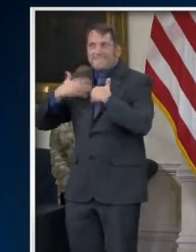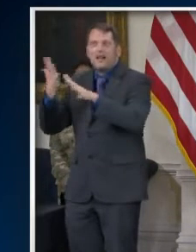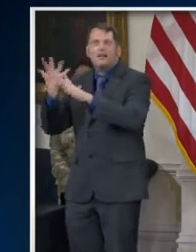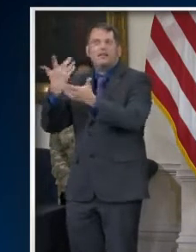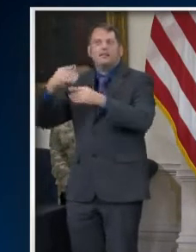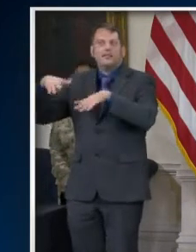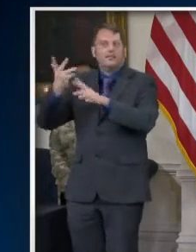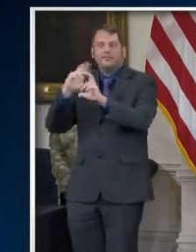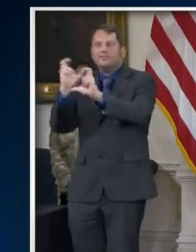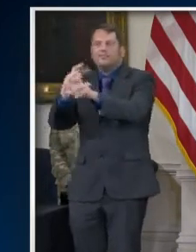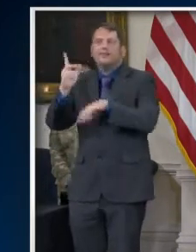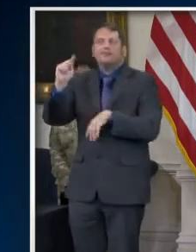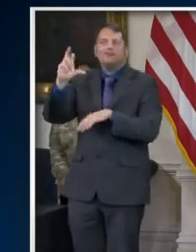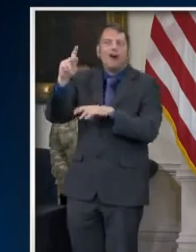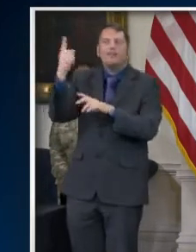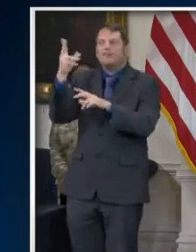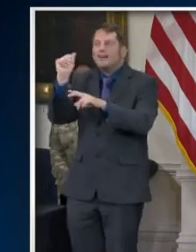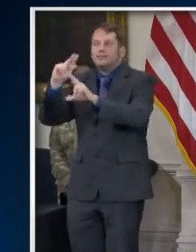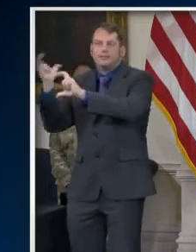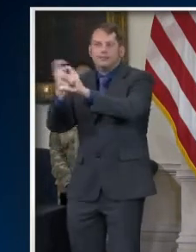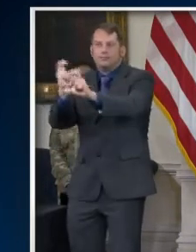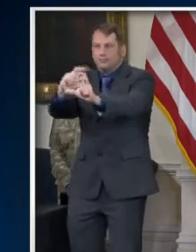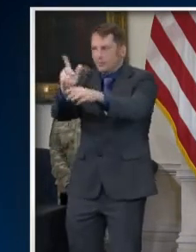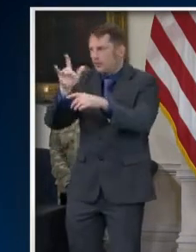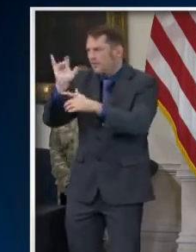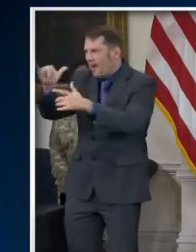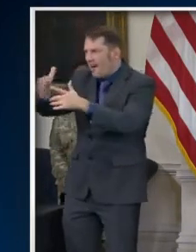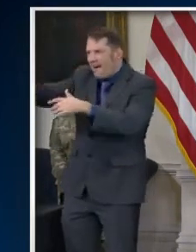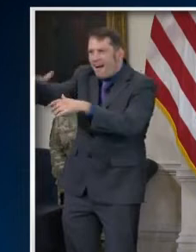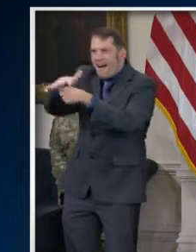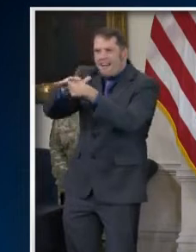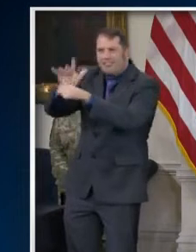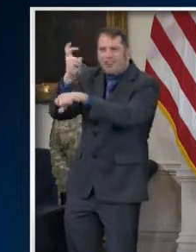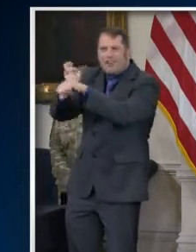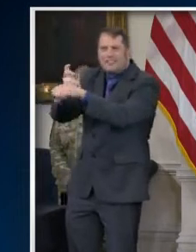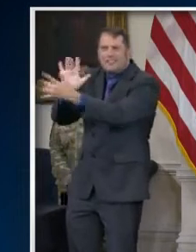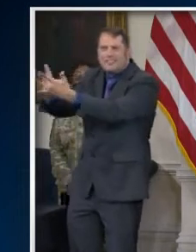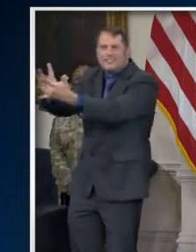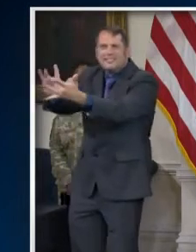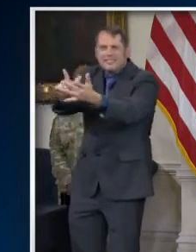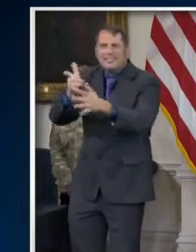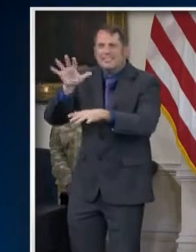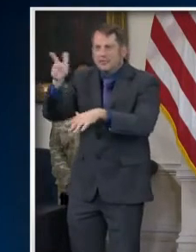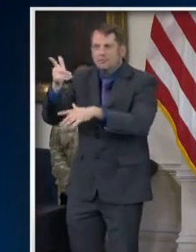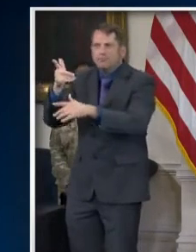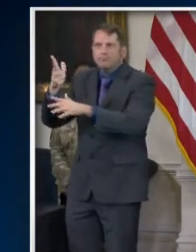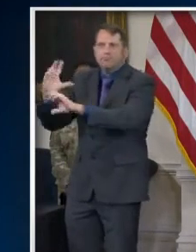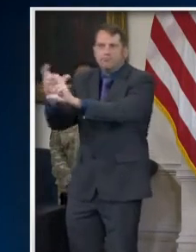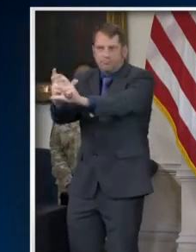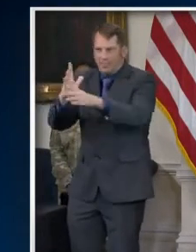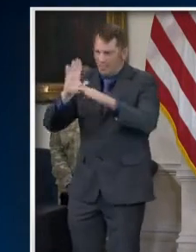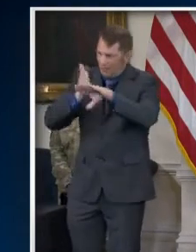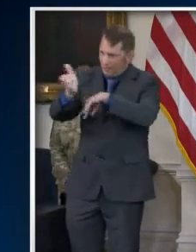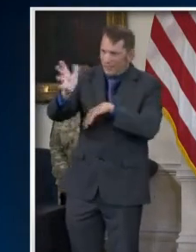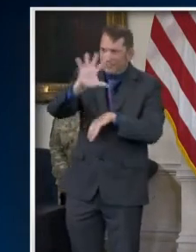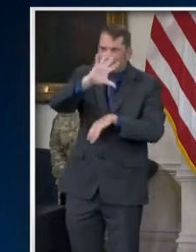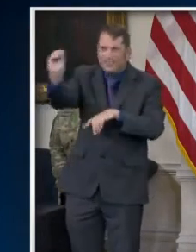CLINICS TO VACCINATE PEOPLE IN HARD TO REACH AREAS. THEY HAVE NOW CONDUCTED MORE THAN 50 DIFFERENT CLINICS FOR